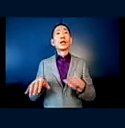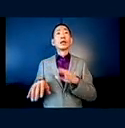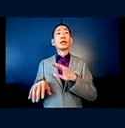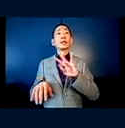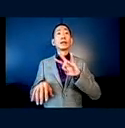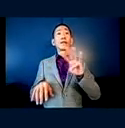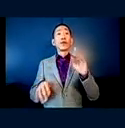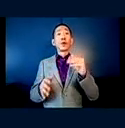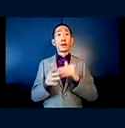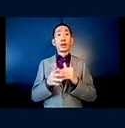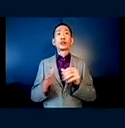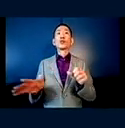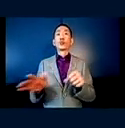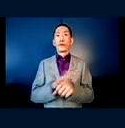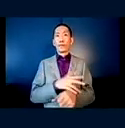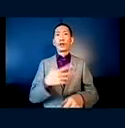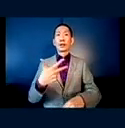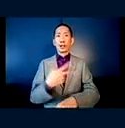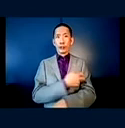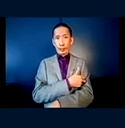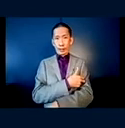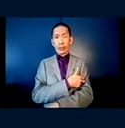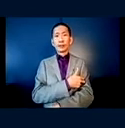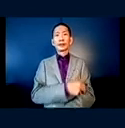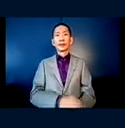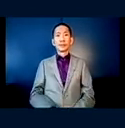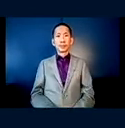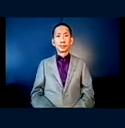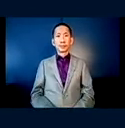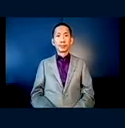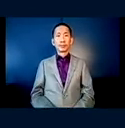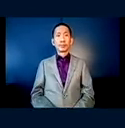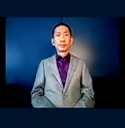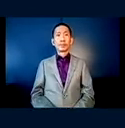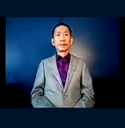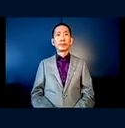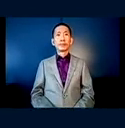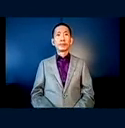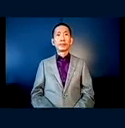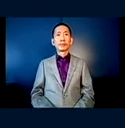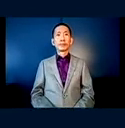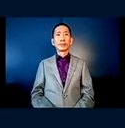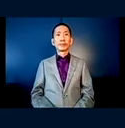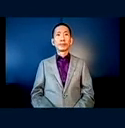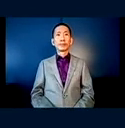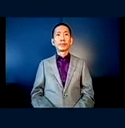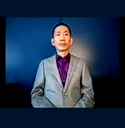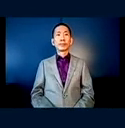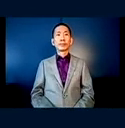UNIQUE KIDS, AND 74,000 OF THEM GOT FULLY IMMUNIZED. NEXT SLIDE.